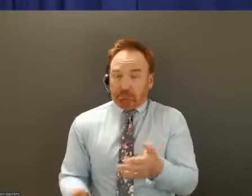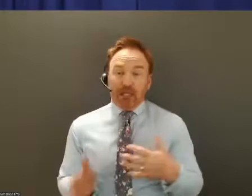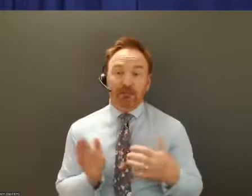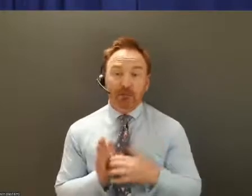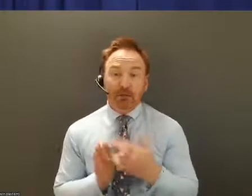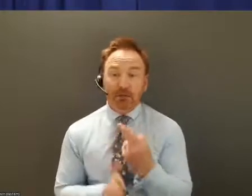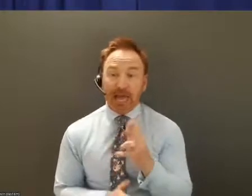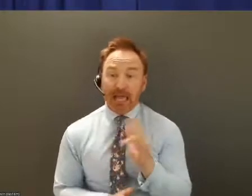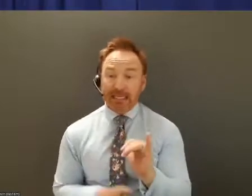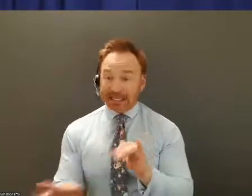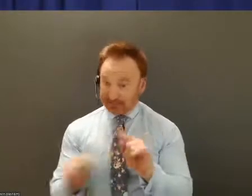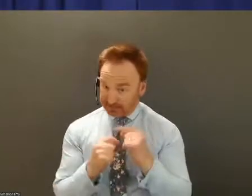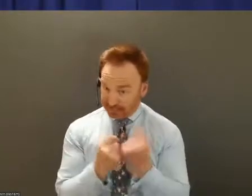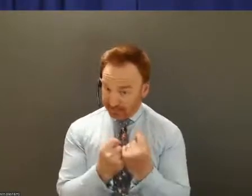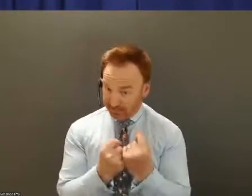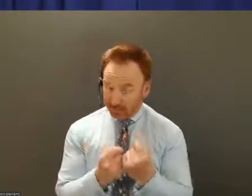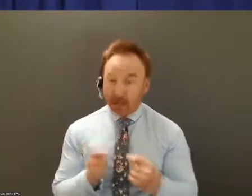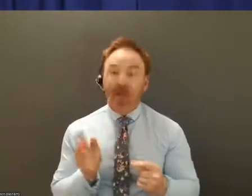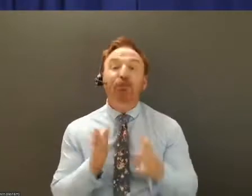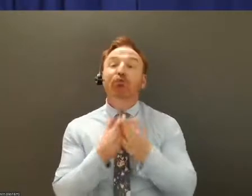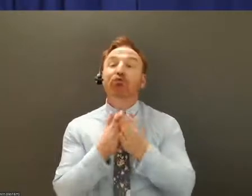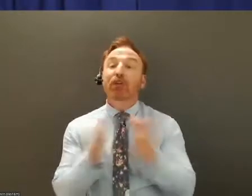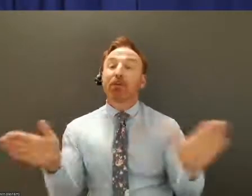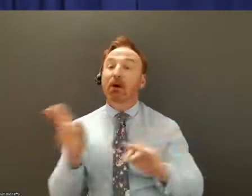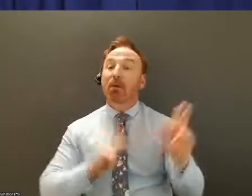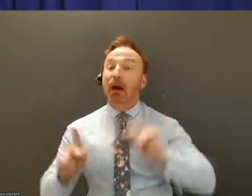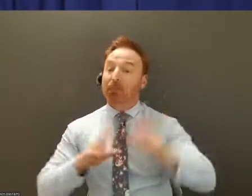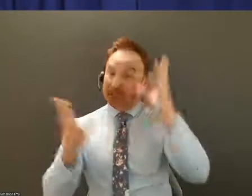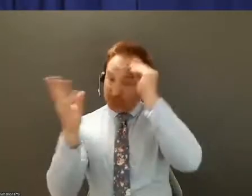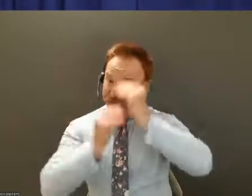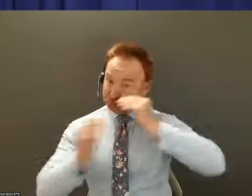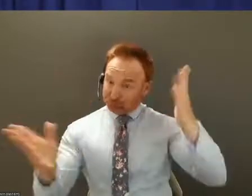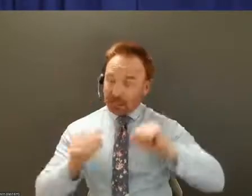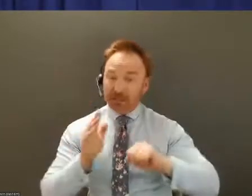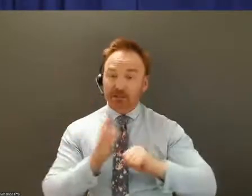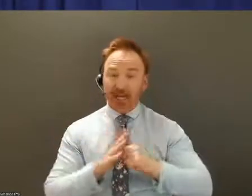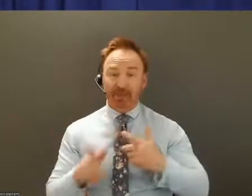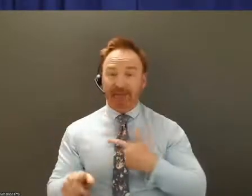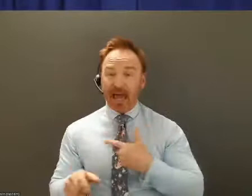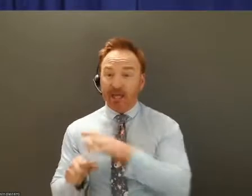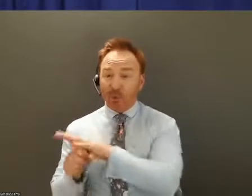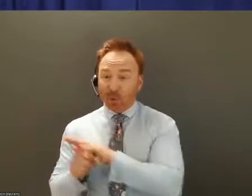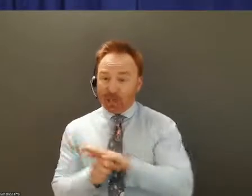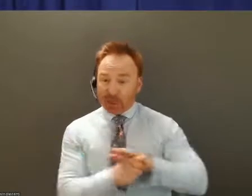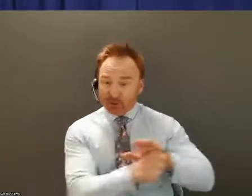conducting a community by committee risk assessment to ensure we are providing expanded